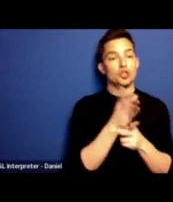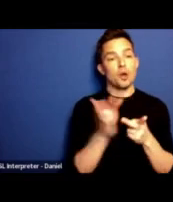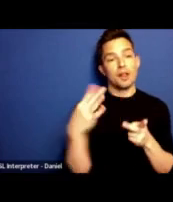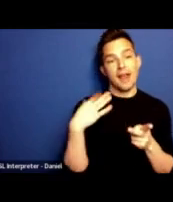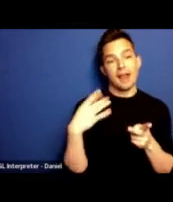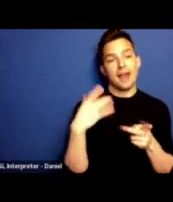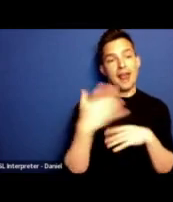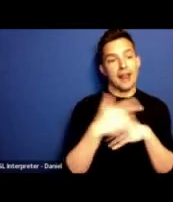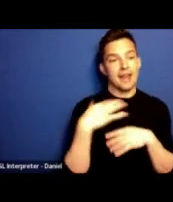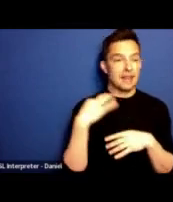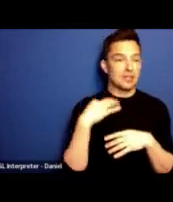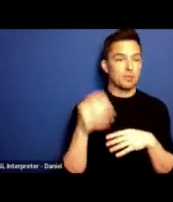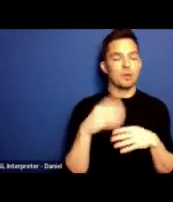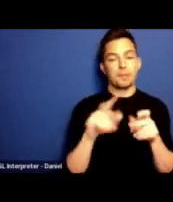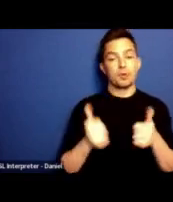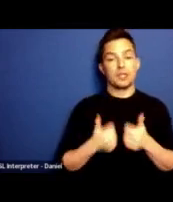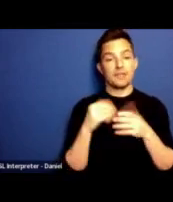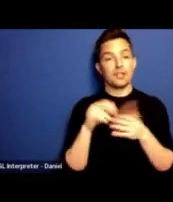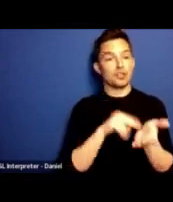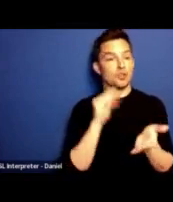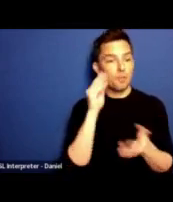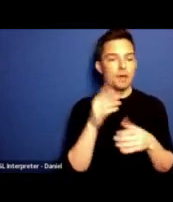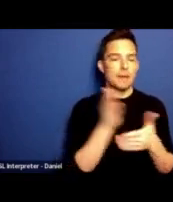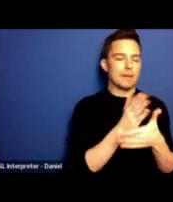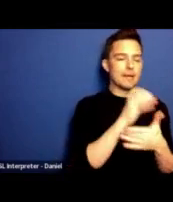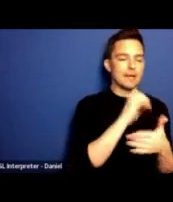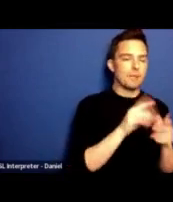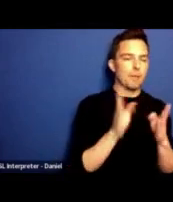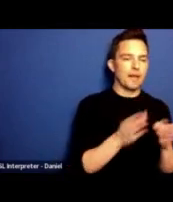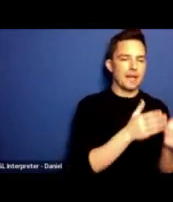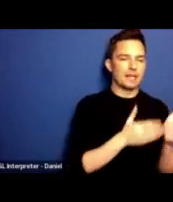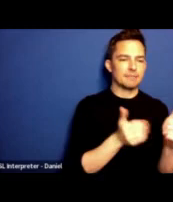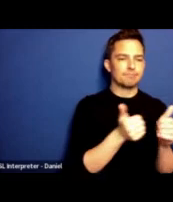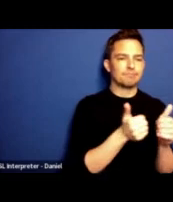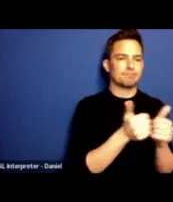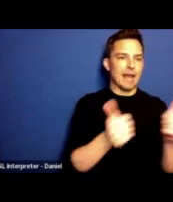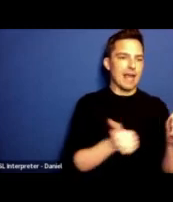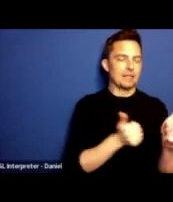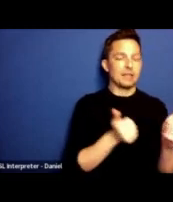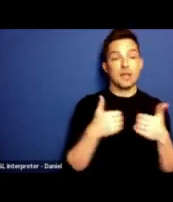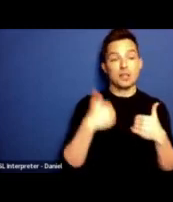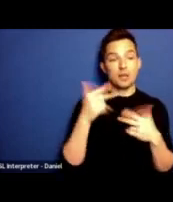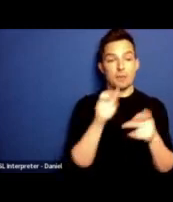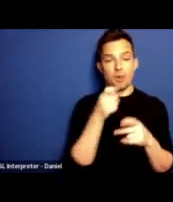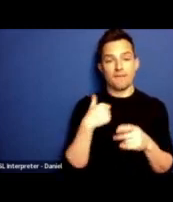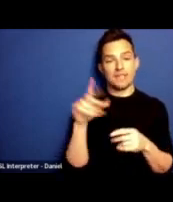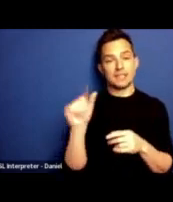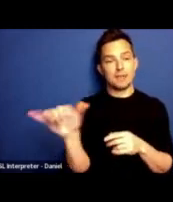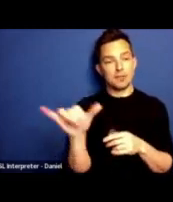in nursing homes, middle aged individuals who are planning ahead, as well as younger people with disabilities. Next slide.